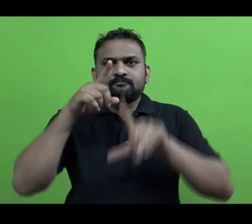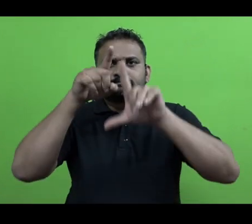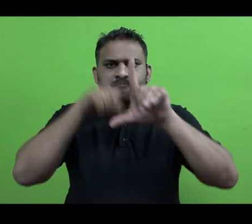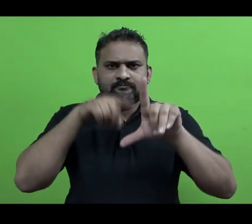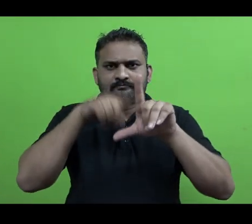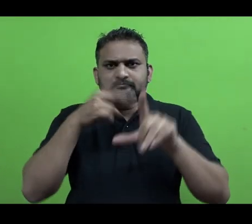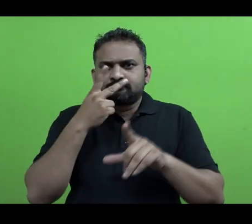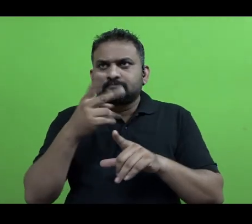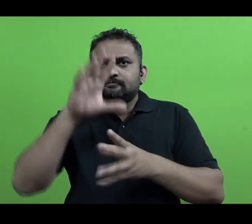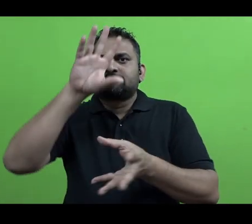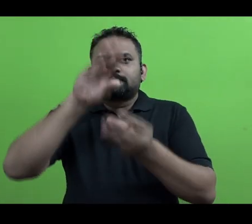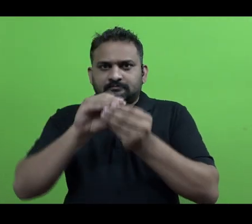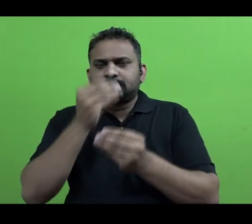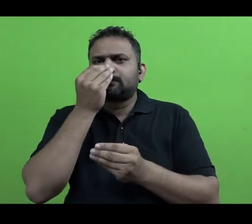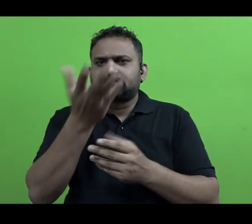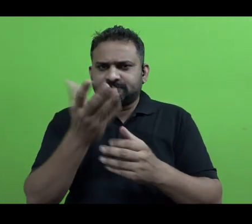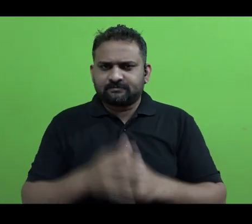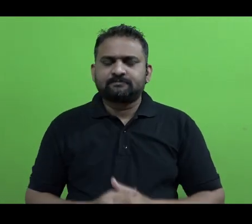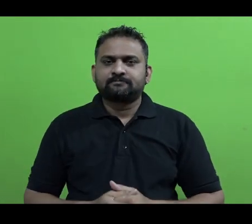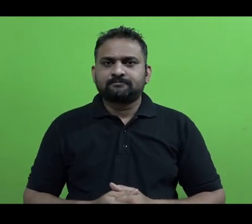let's draw our lines to add these numbers.